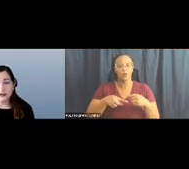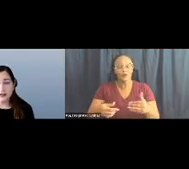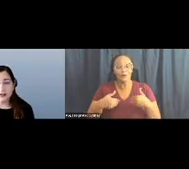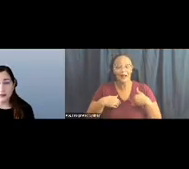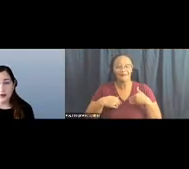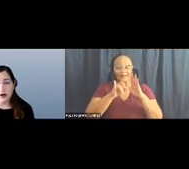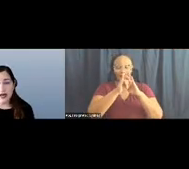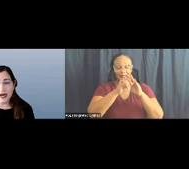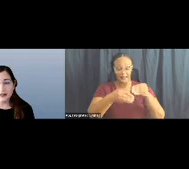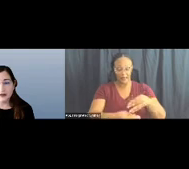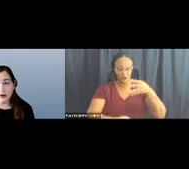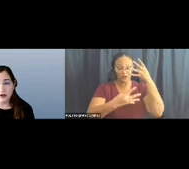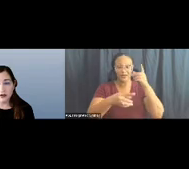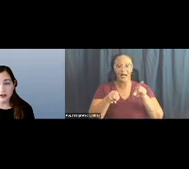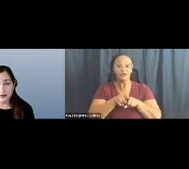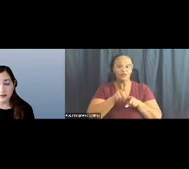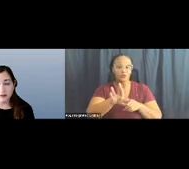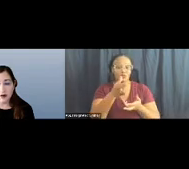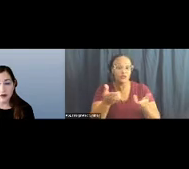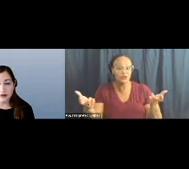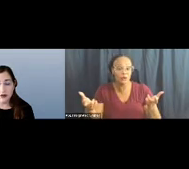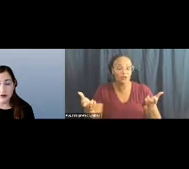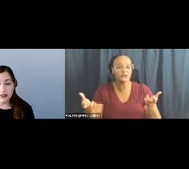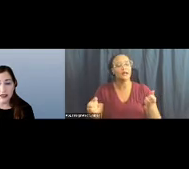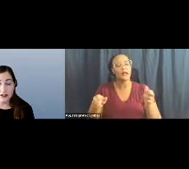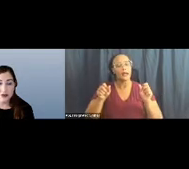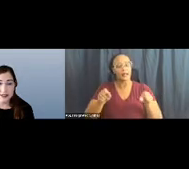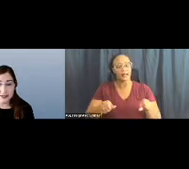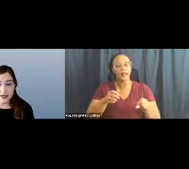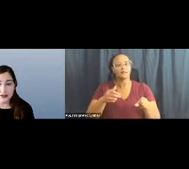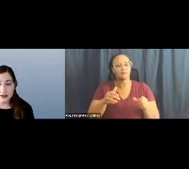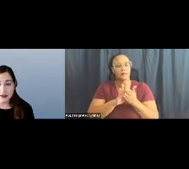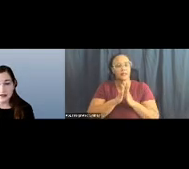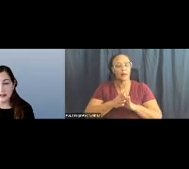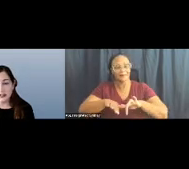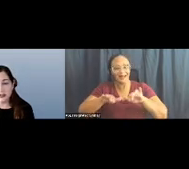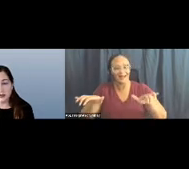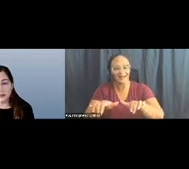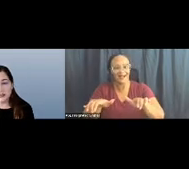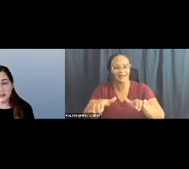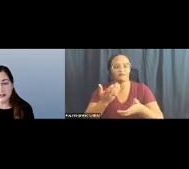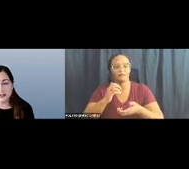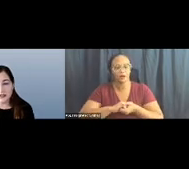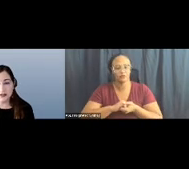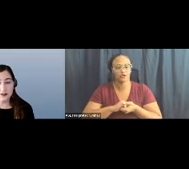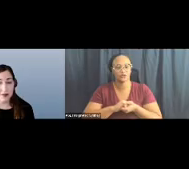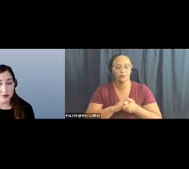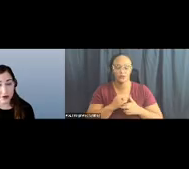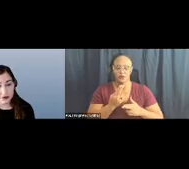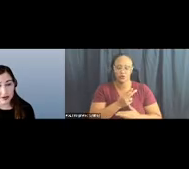serve to support active partnership by reviewing and using data to contribute to decisions about